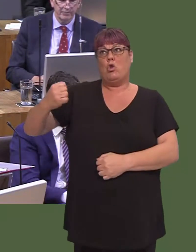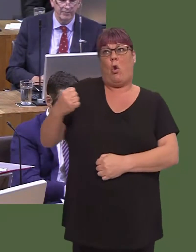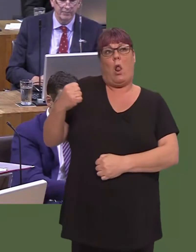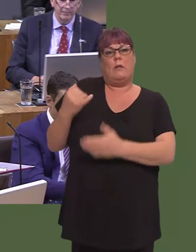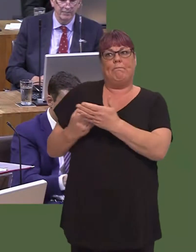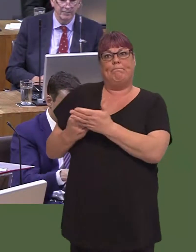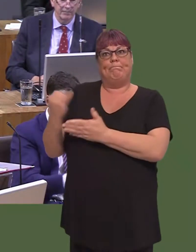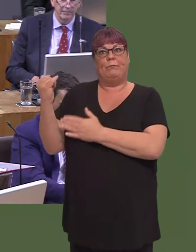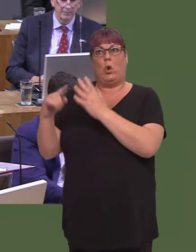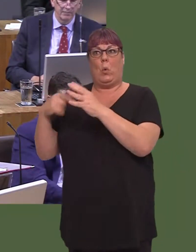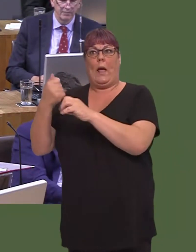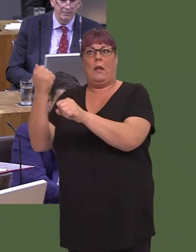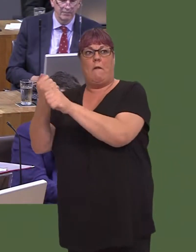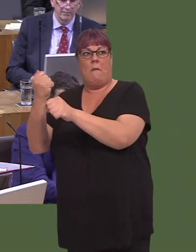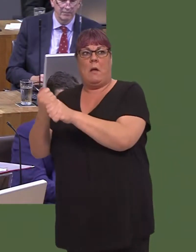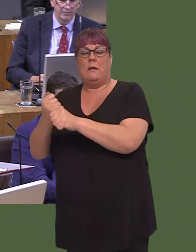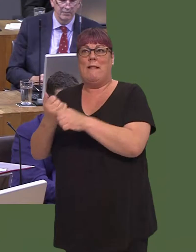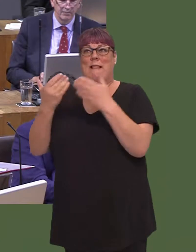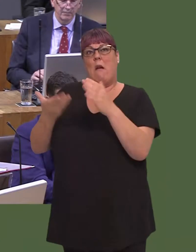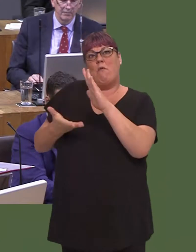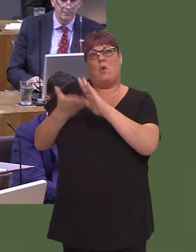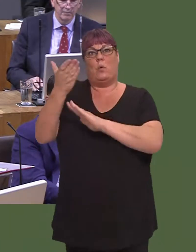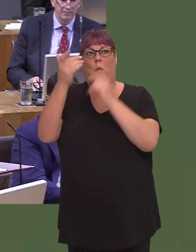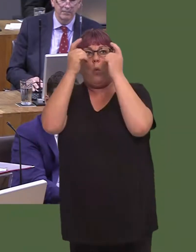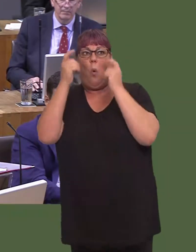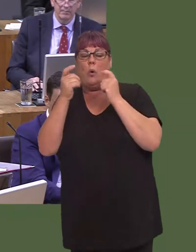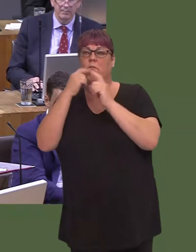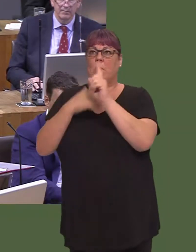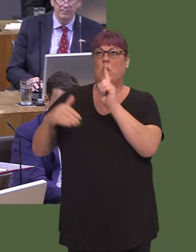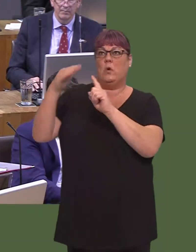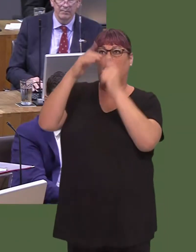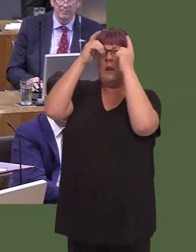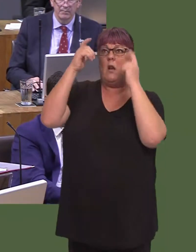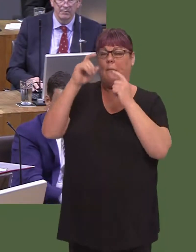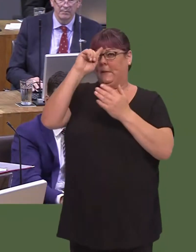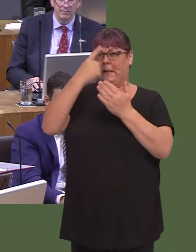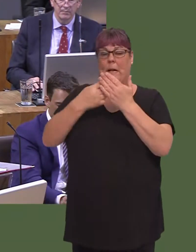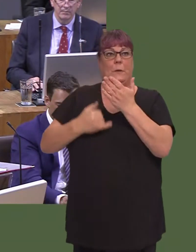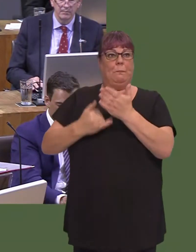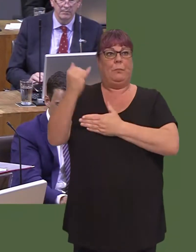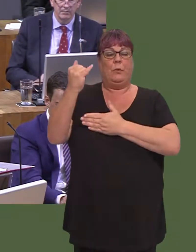who will be affected. We put forward a radical and innovative plan to help working parents. That's what the offer is forófor working parents, because we know